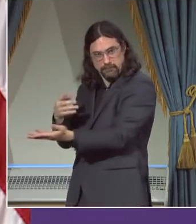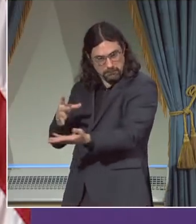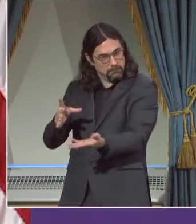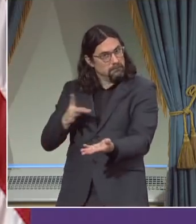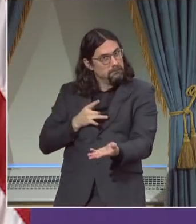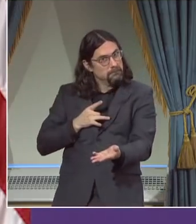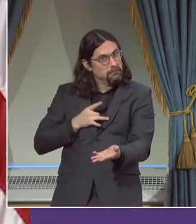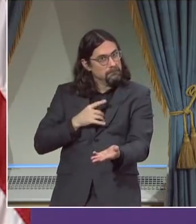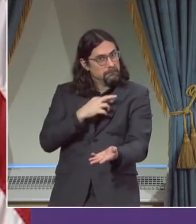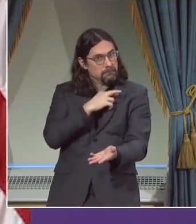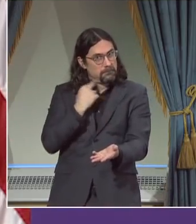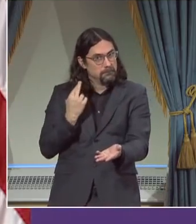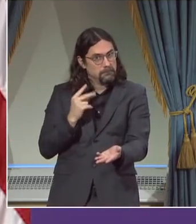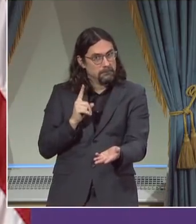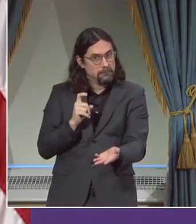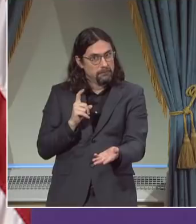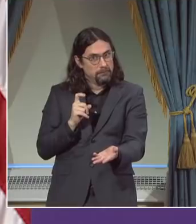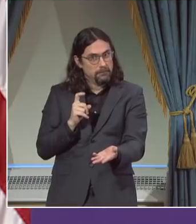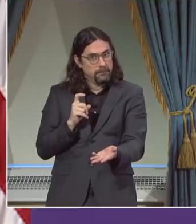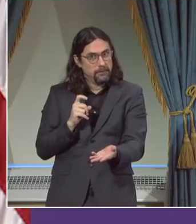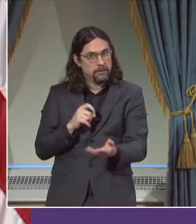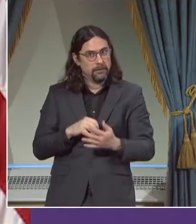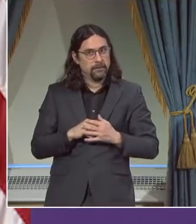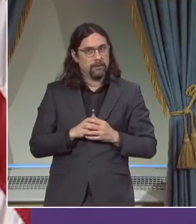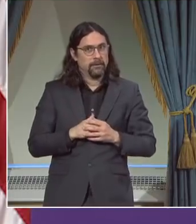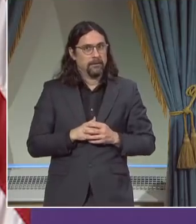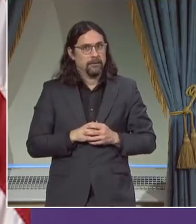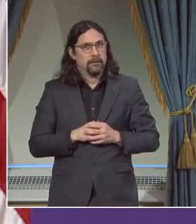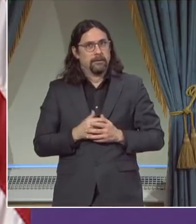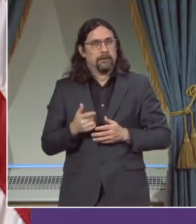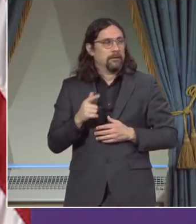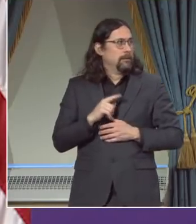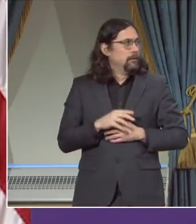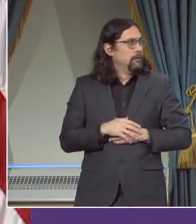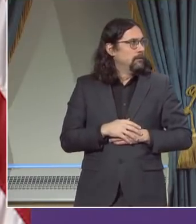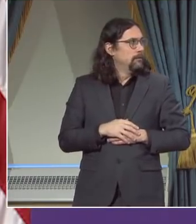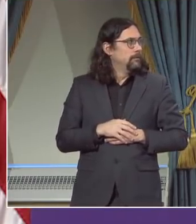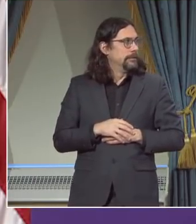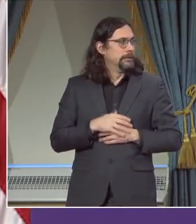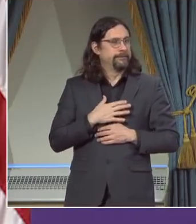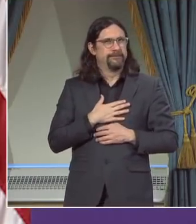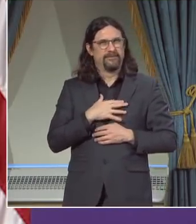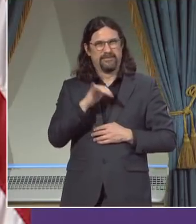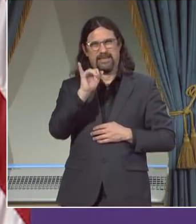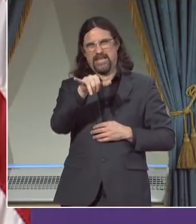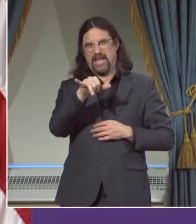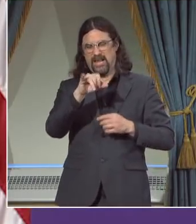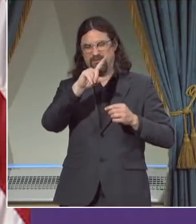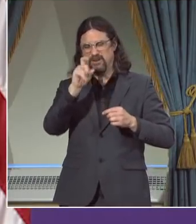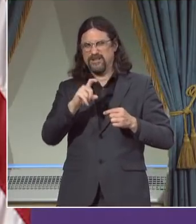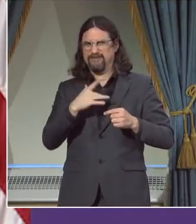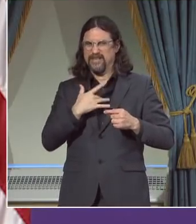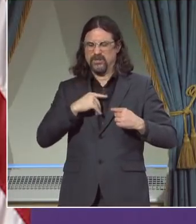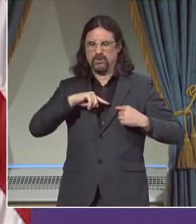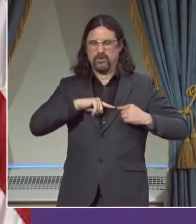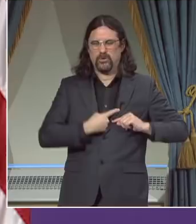COVID-19 AFTER PEOPLE HAVE DIED. TODD, IT'S A PAINFUL TOPIC TO